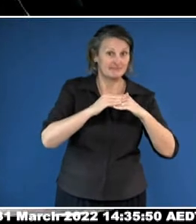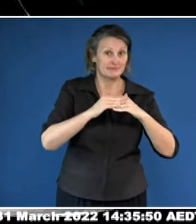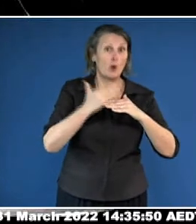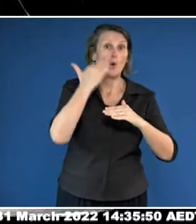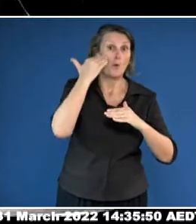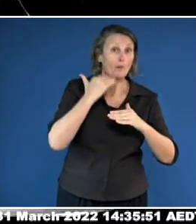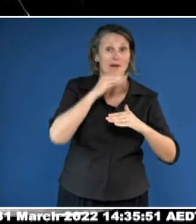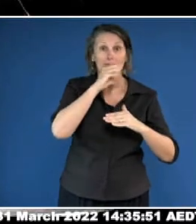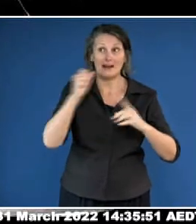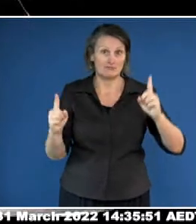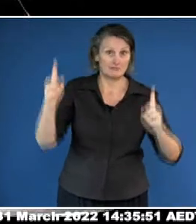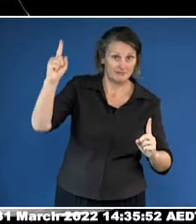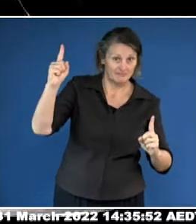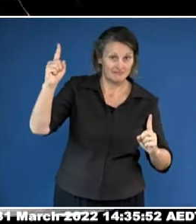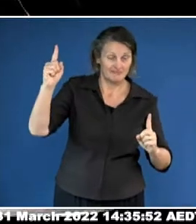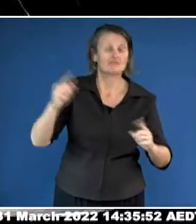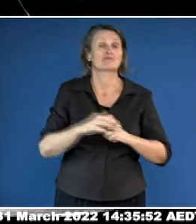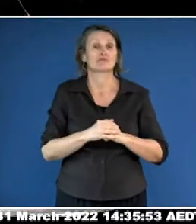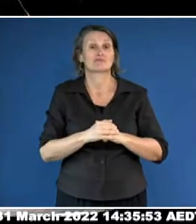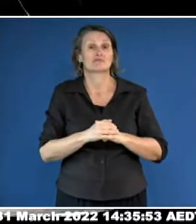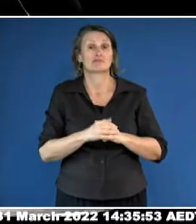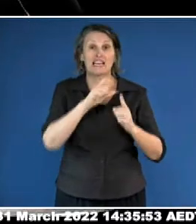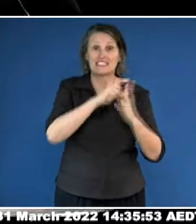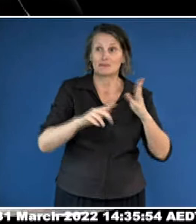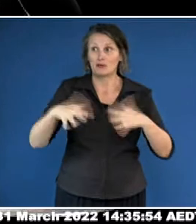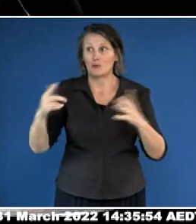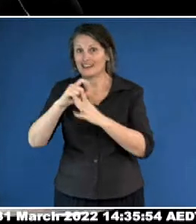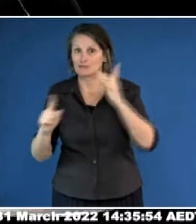which women and girls with disability have violence perpetrated against them.